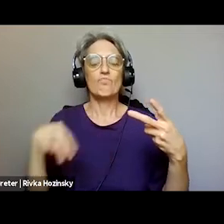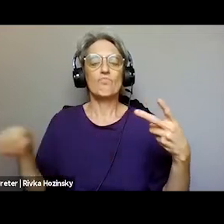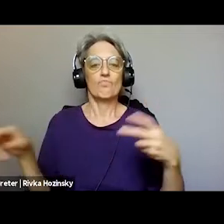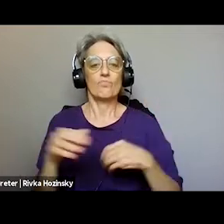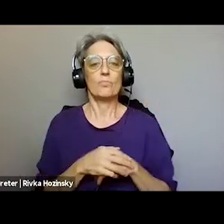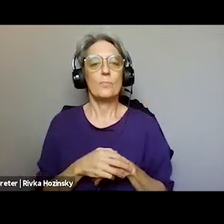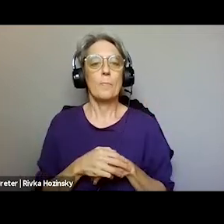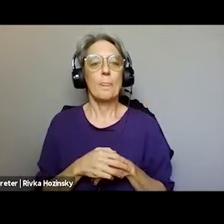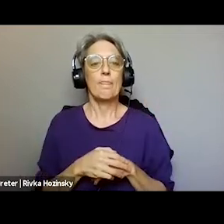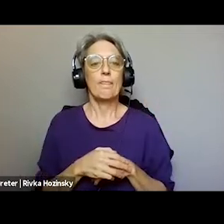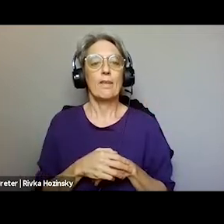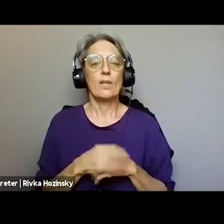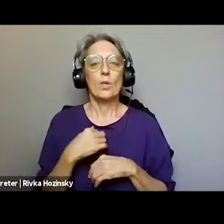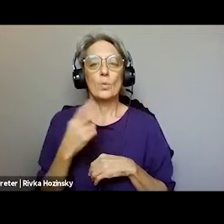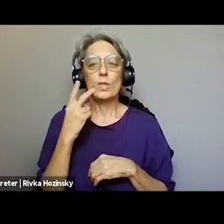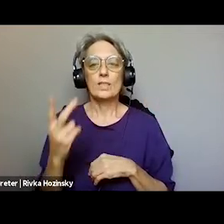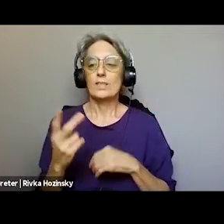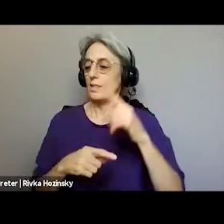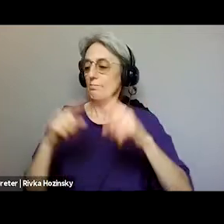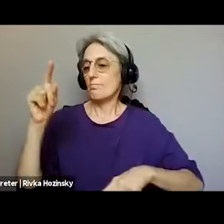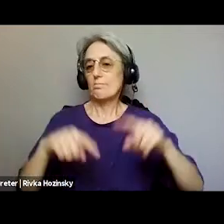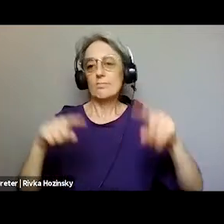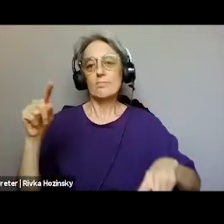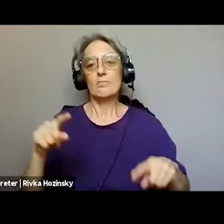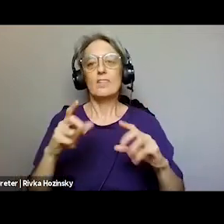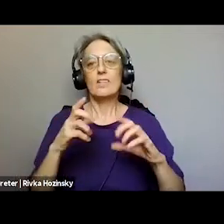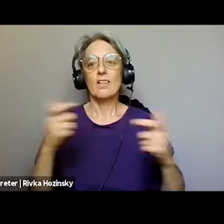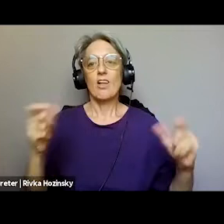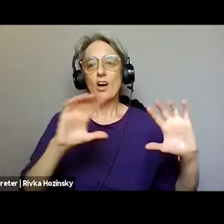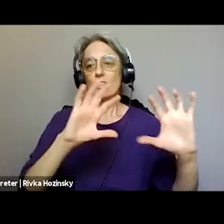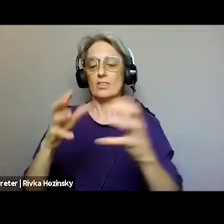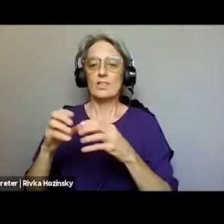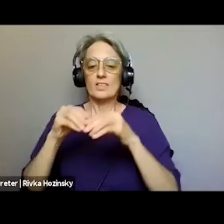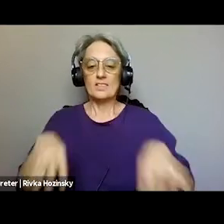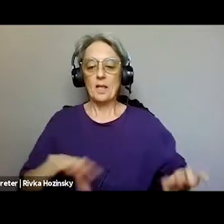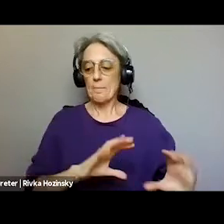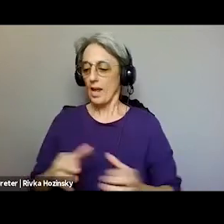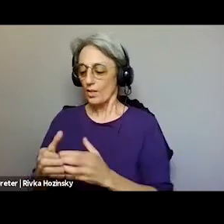these large disability subcategories. We're seeing that there are these differences but we probably